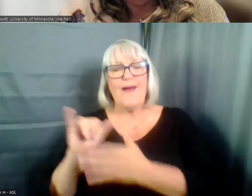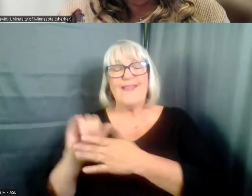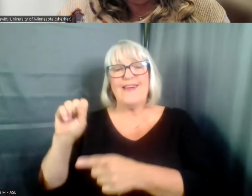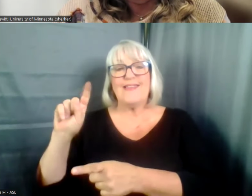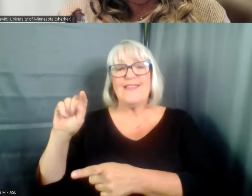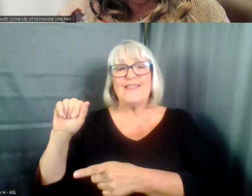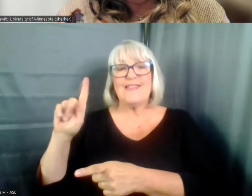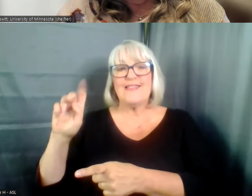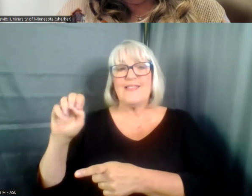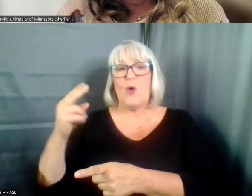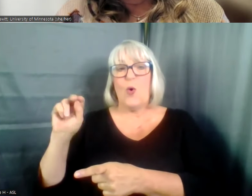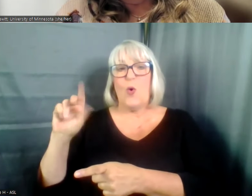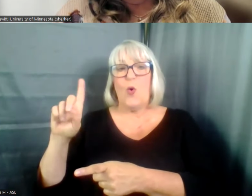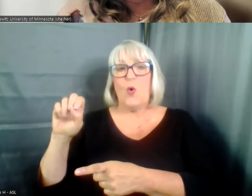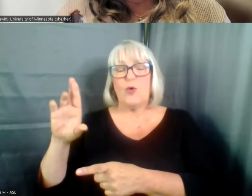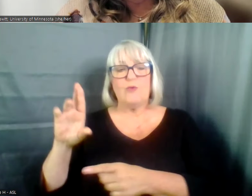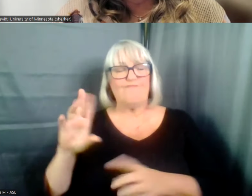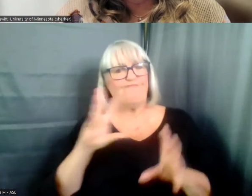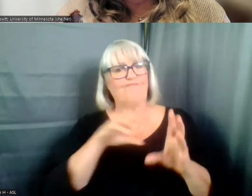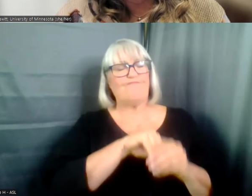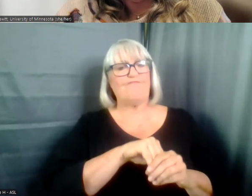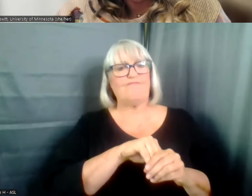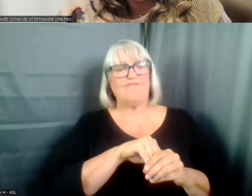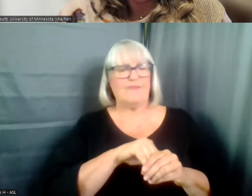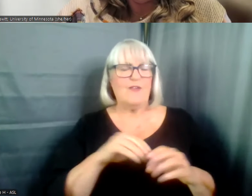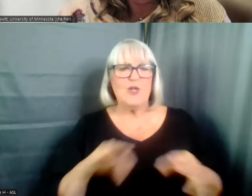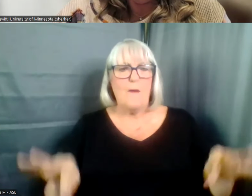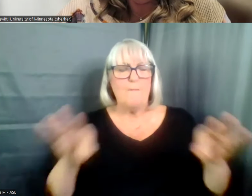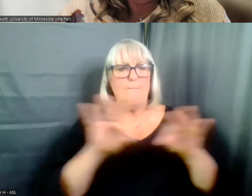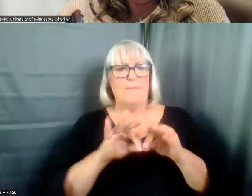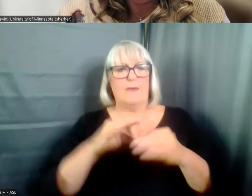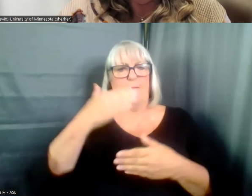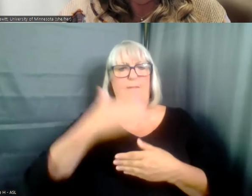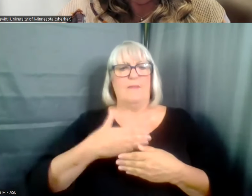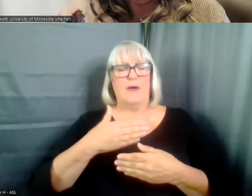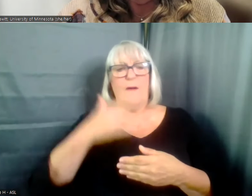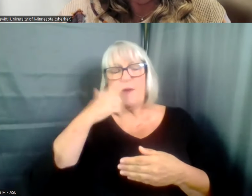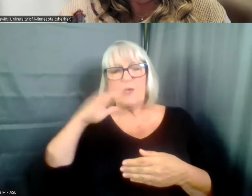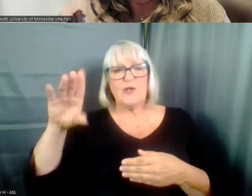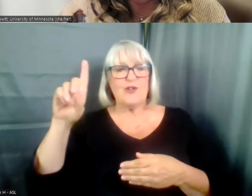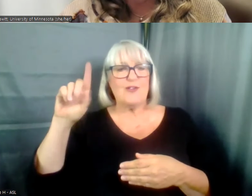Because your data may be very skewed just because they don't understand a single word